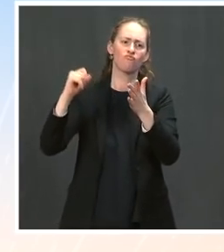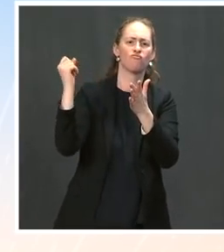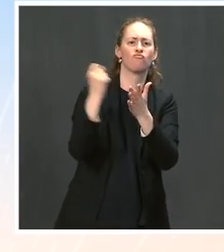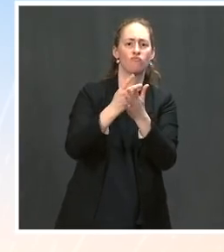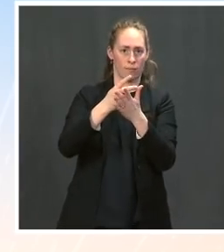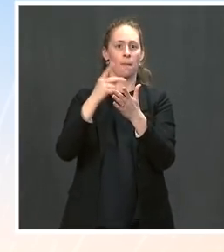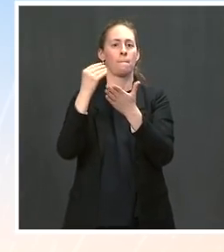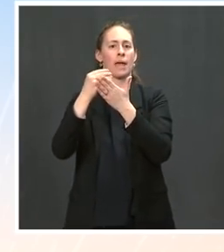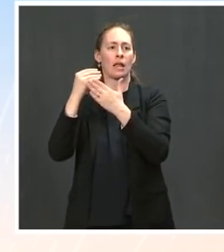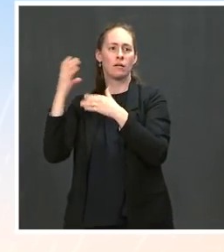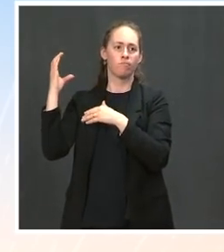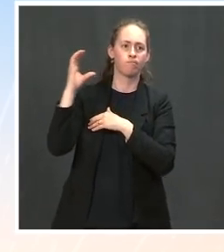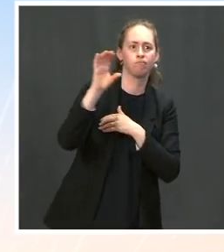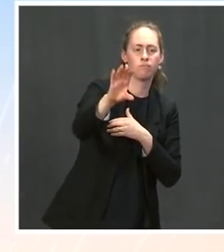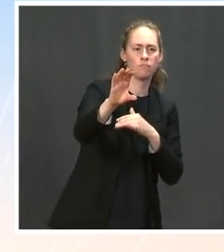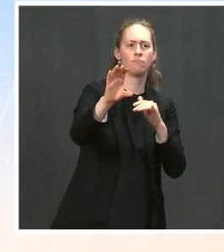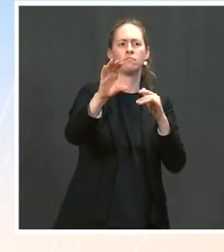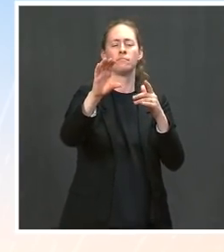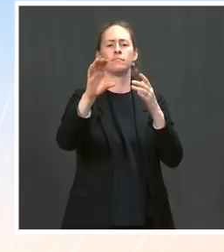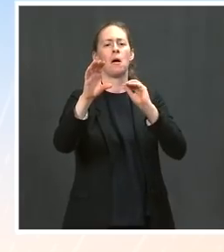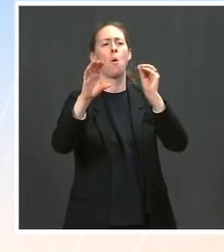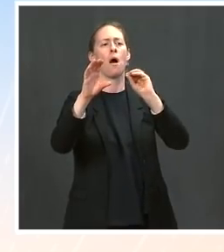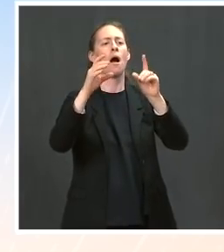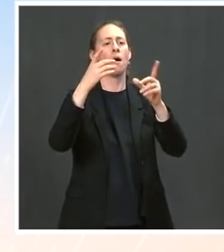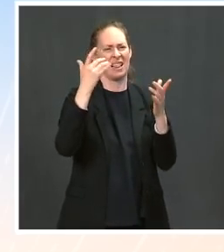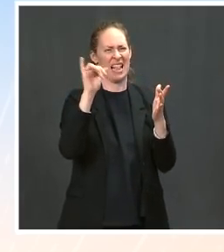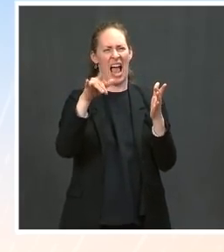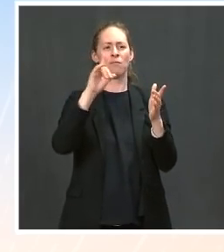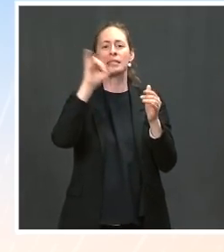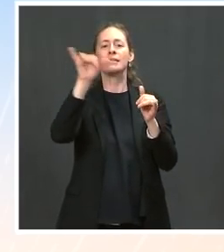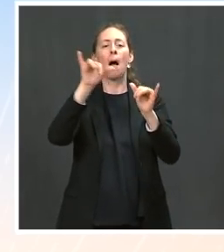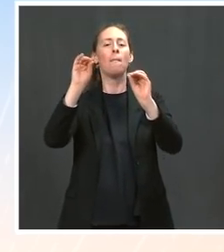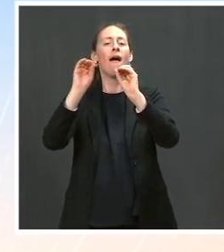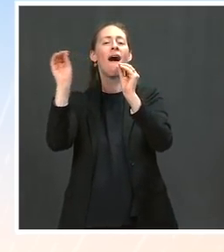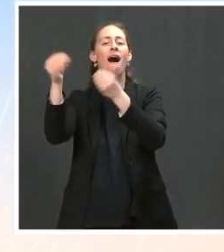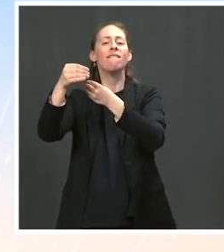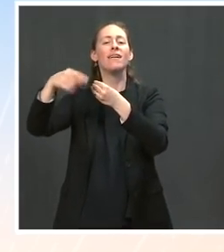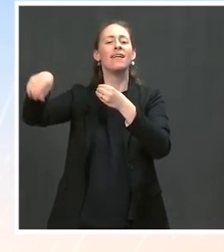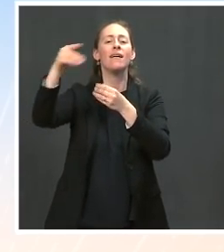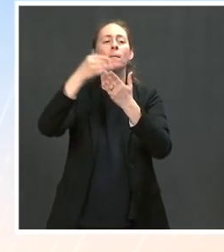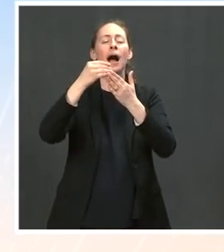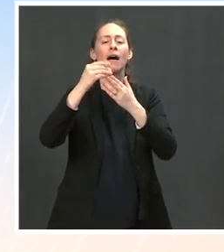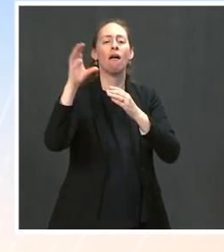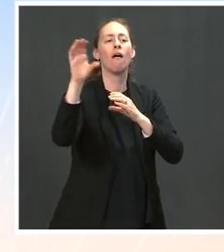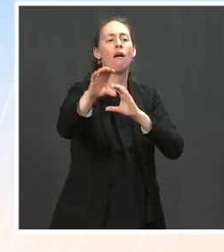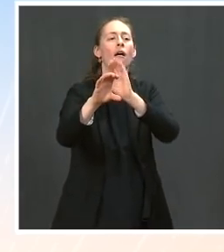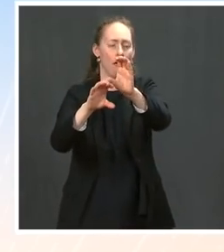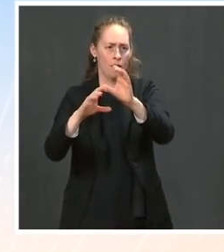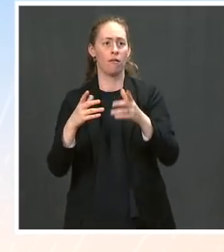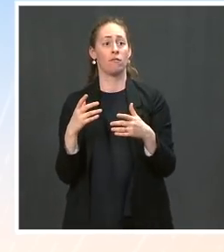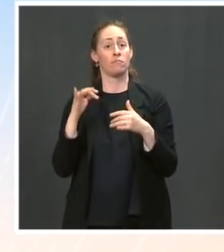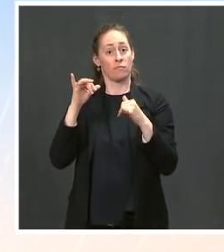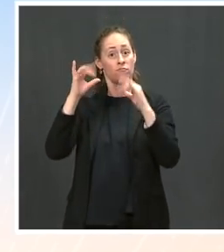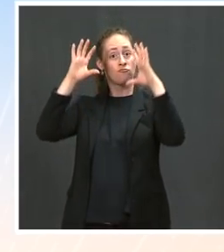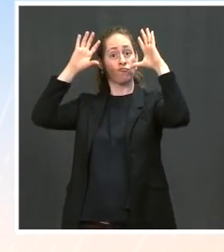but it's funding from the of- -- the same office. And the President's responsibility is to look across government,